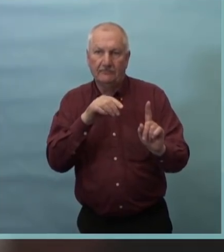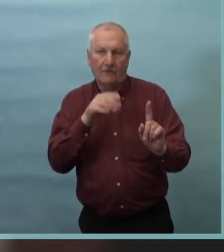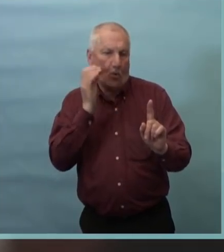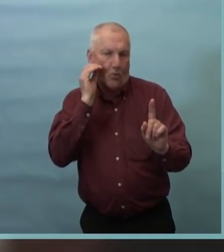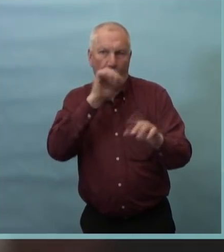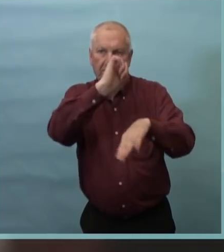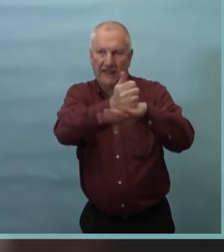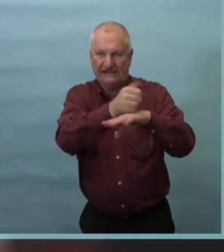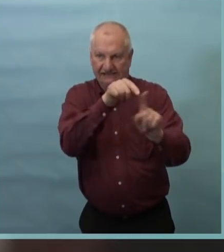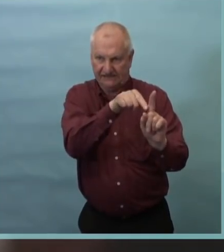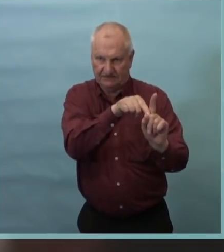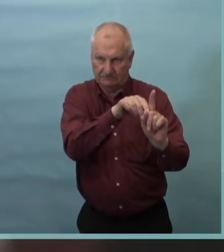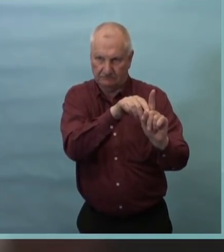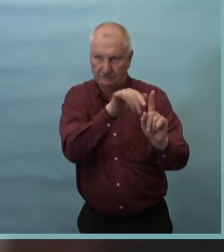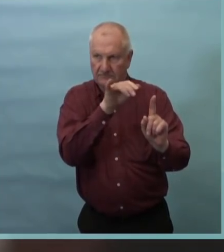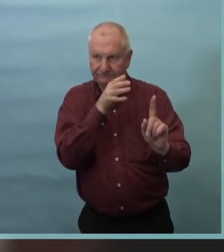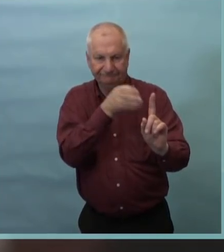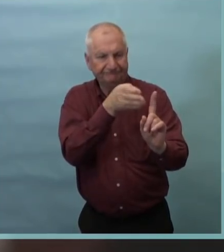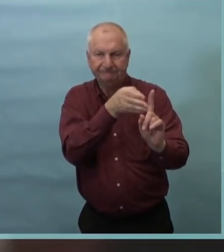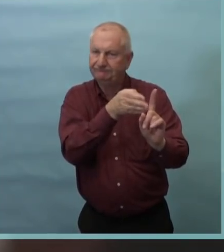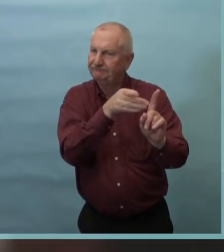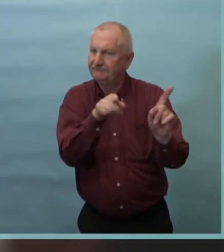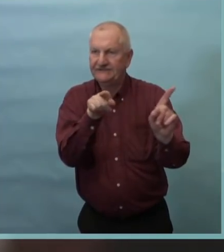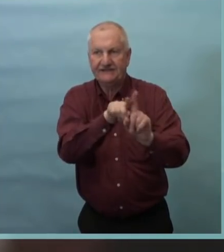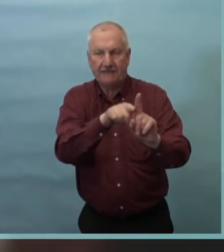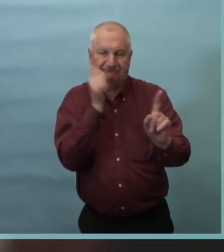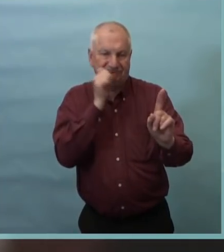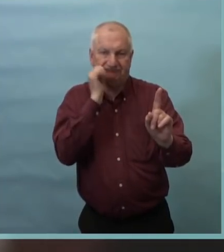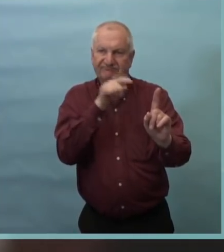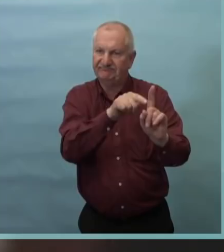word that we're getting from other jurisdictions who have gone down this